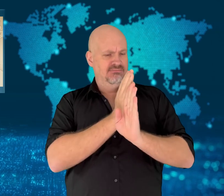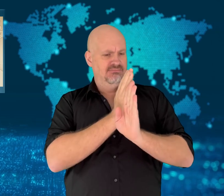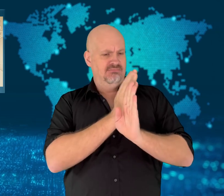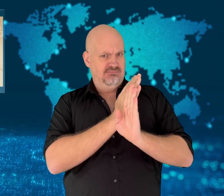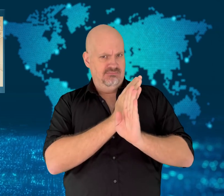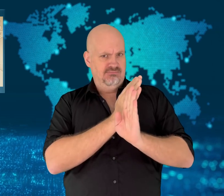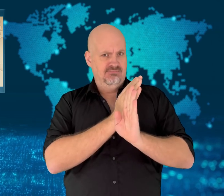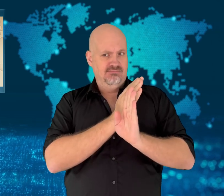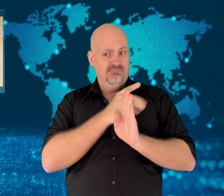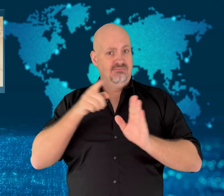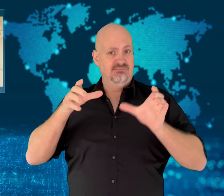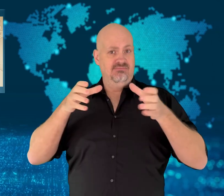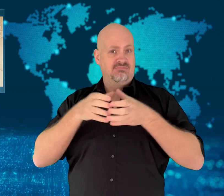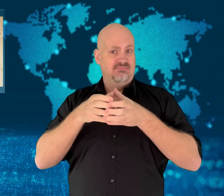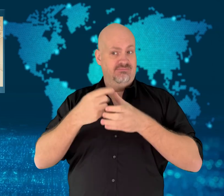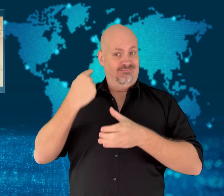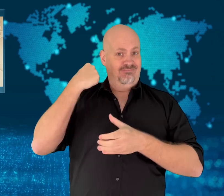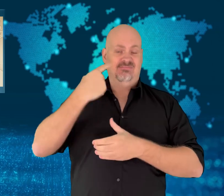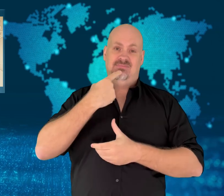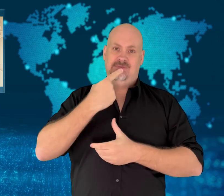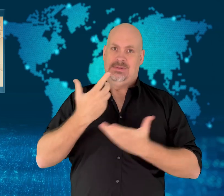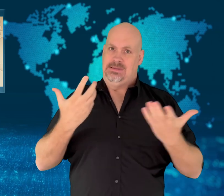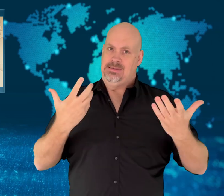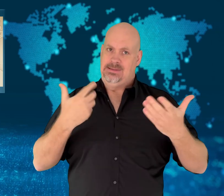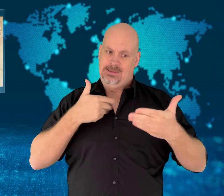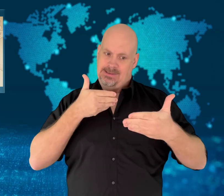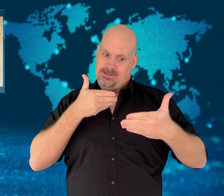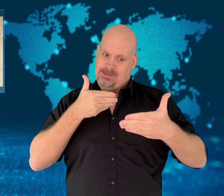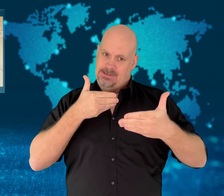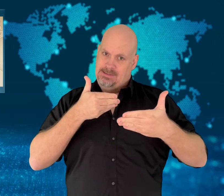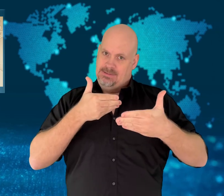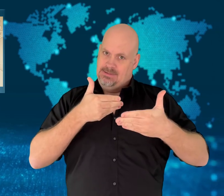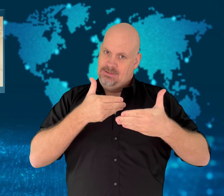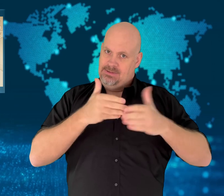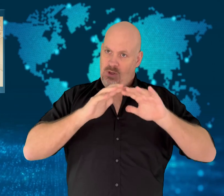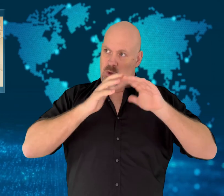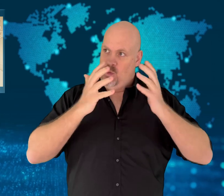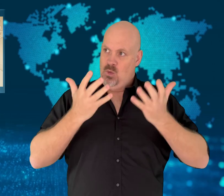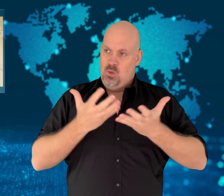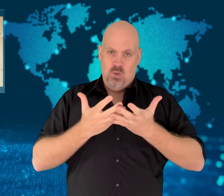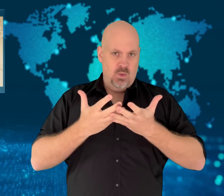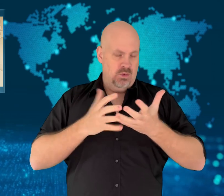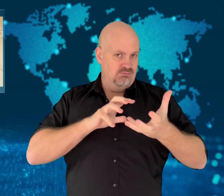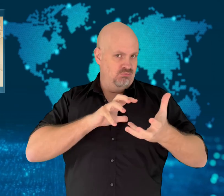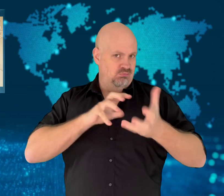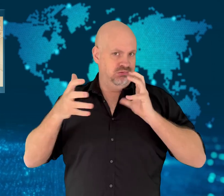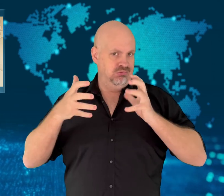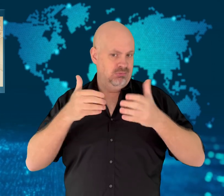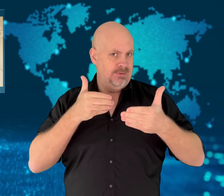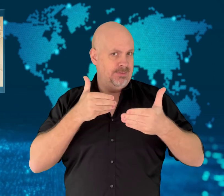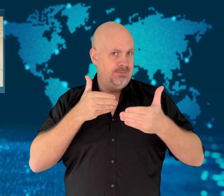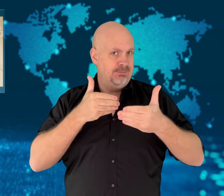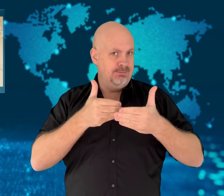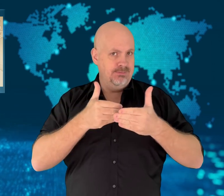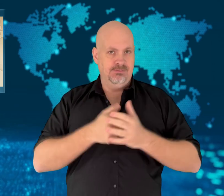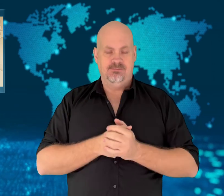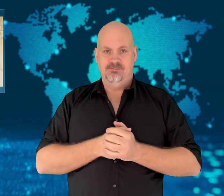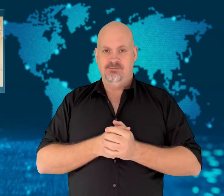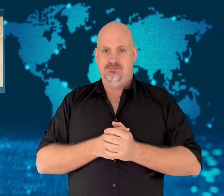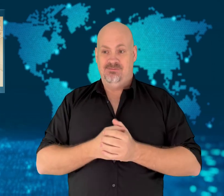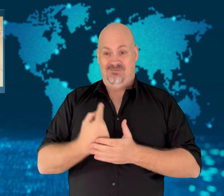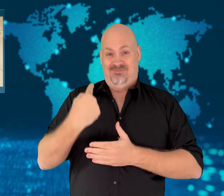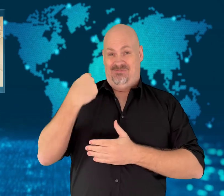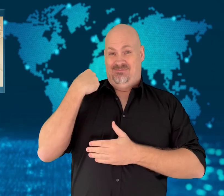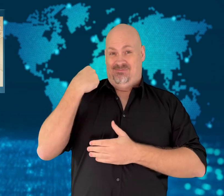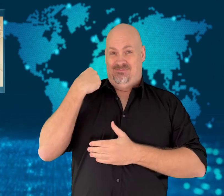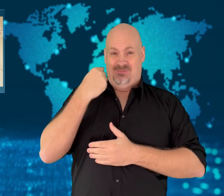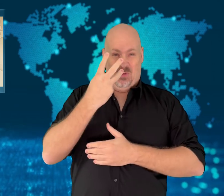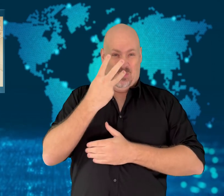It had been set at 100 seconds to midnight in 2020 when the group of